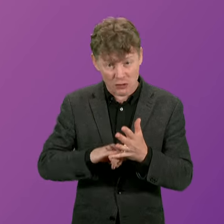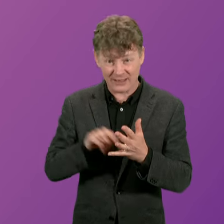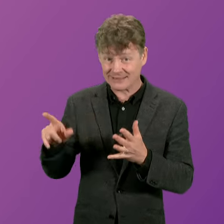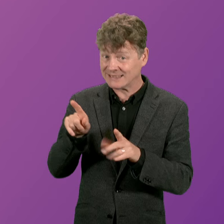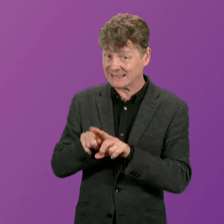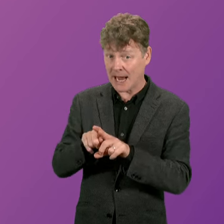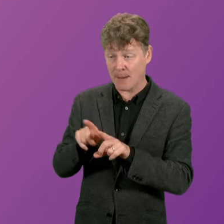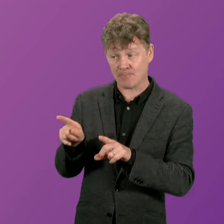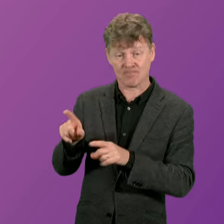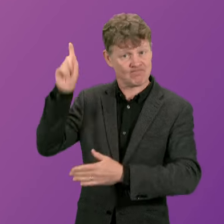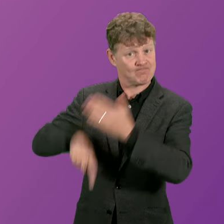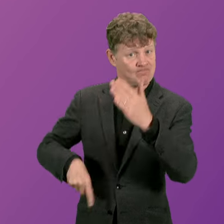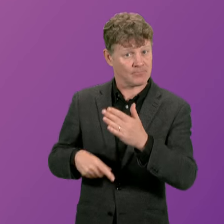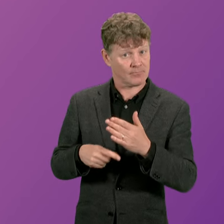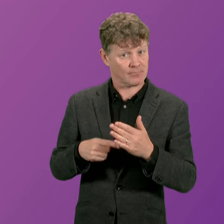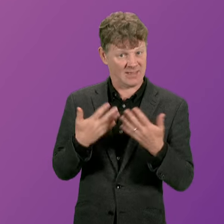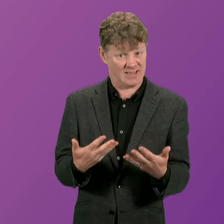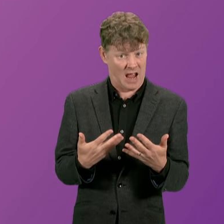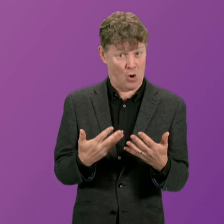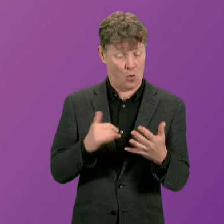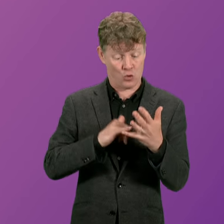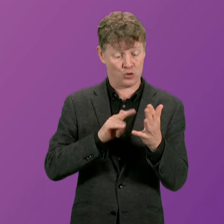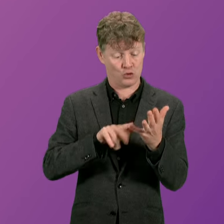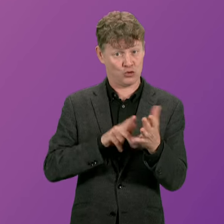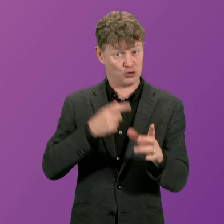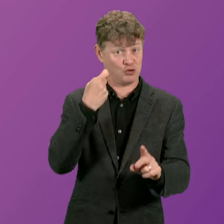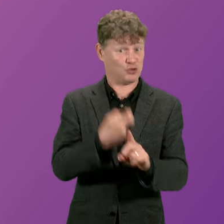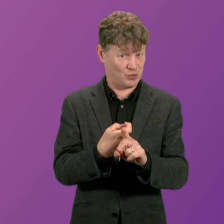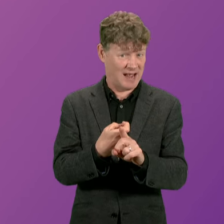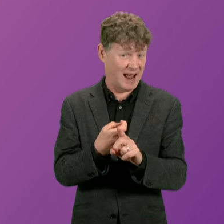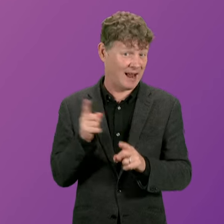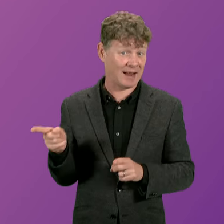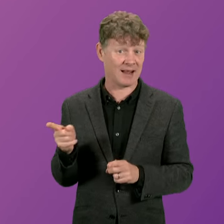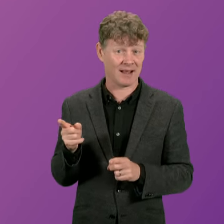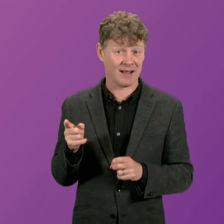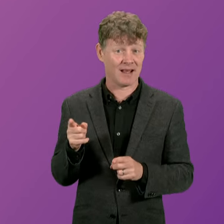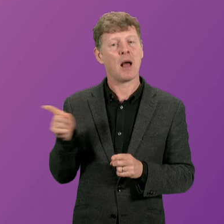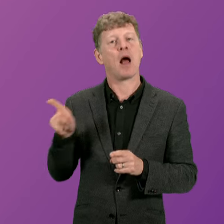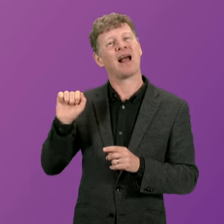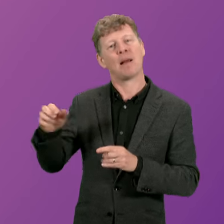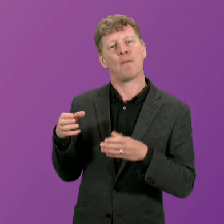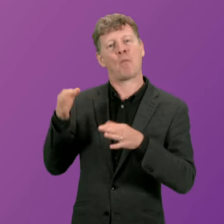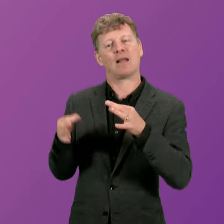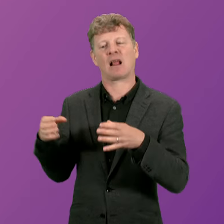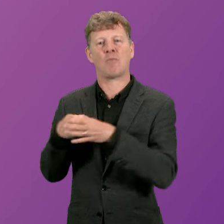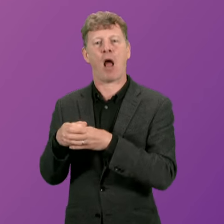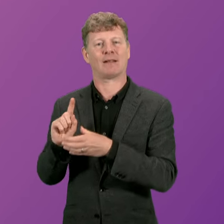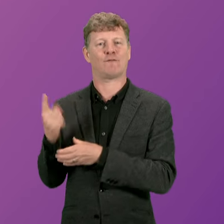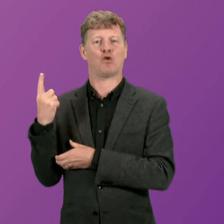and let us see how Rishi Sunak will be judged when he puts party before country. Is it not the case